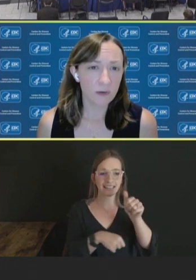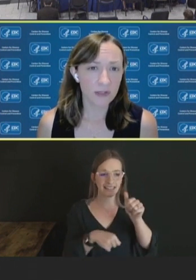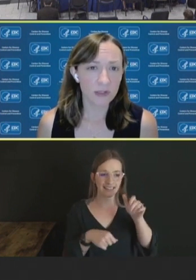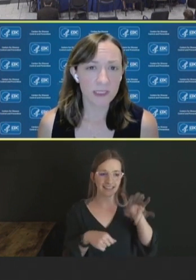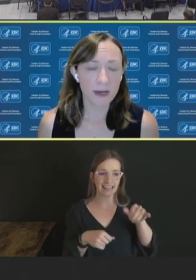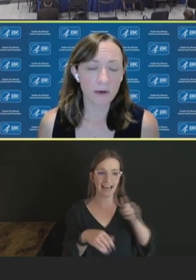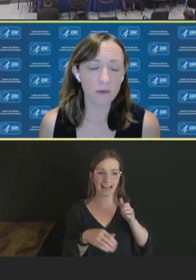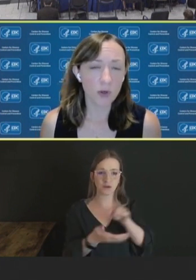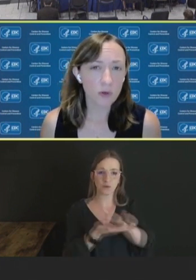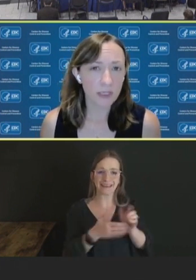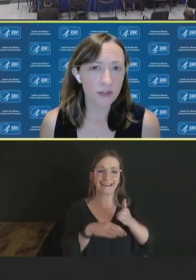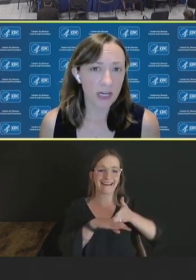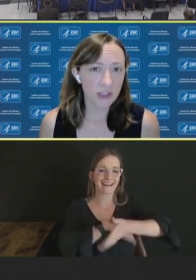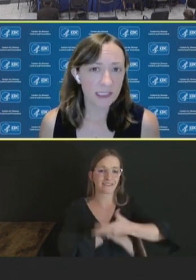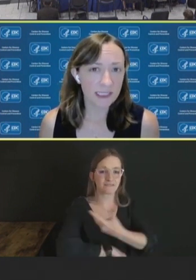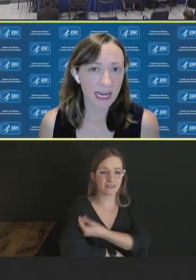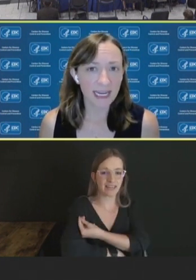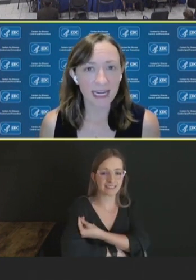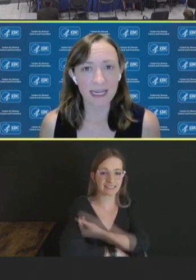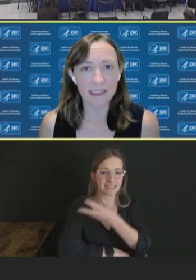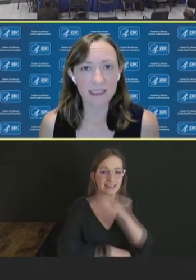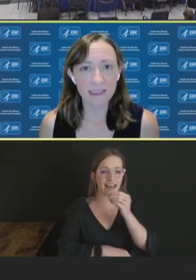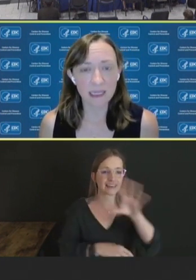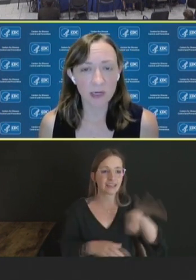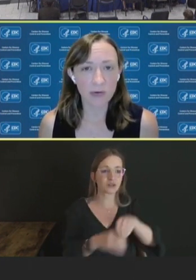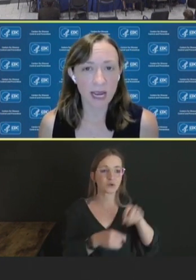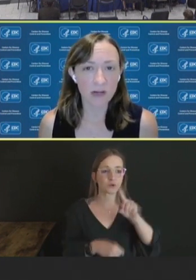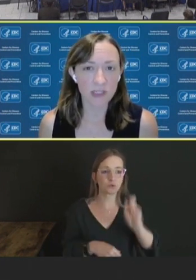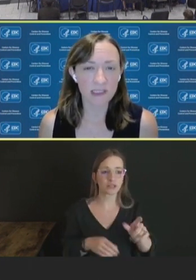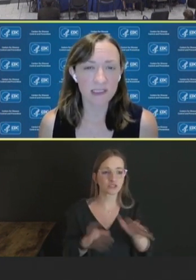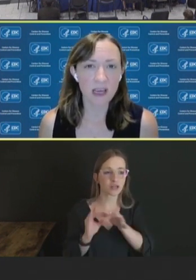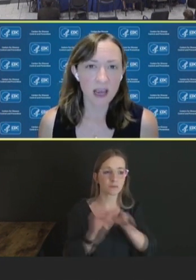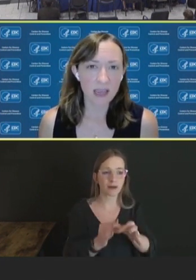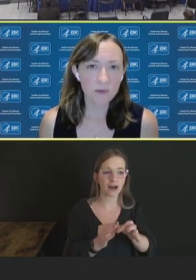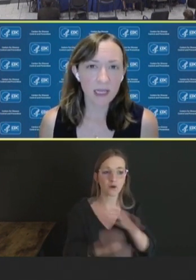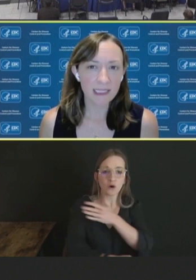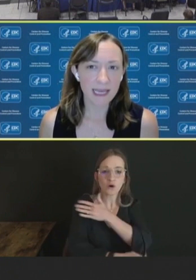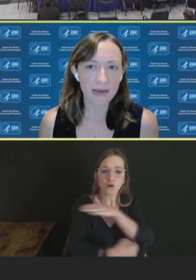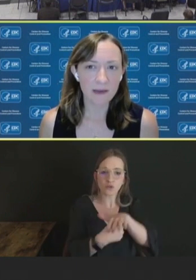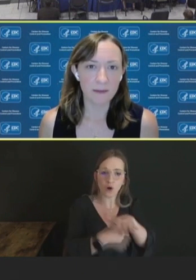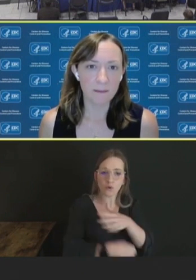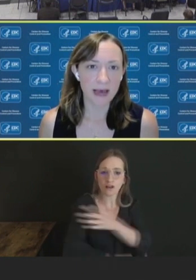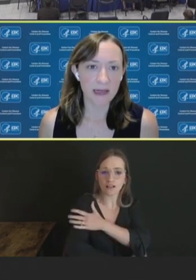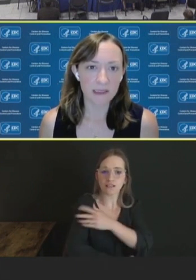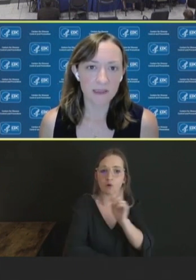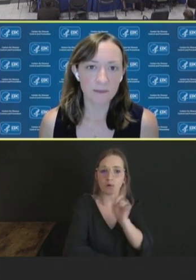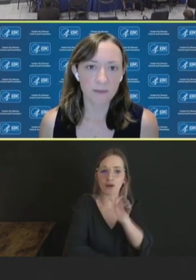questions about local injection site and systemic reactions as well as health impacts.